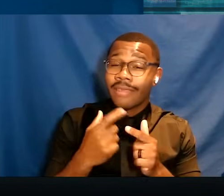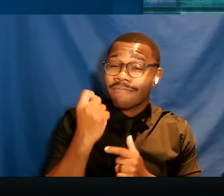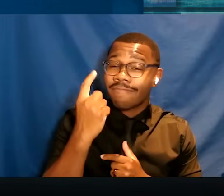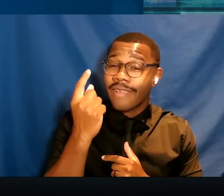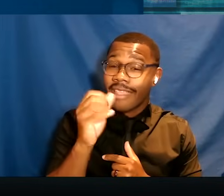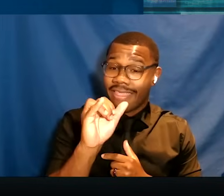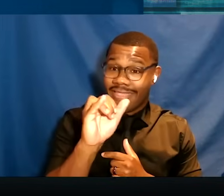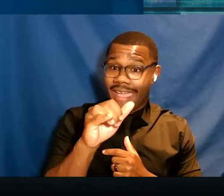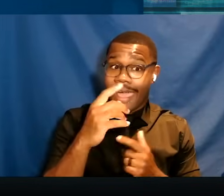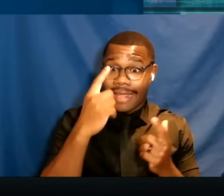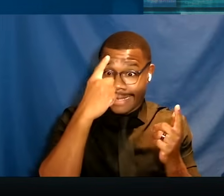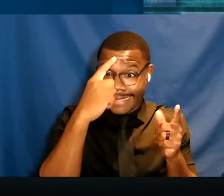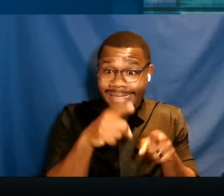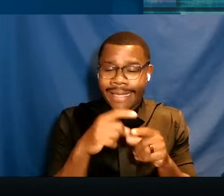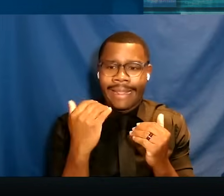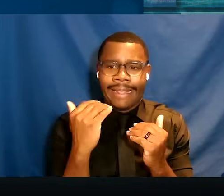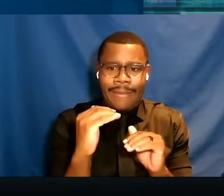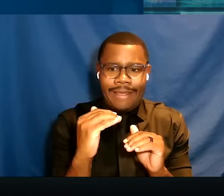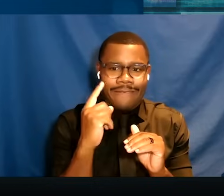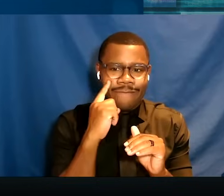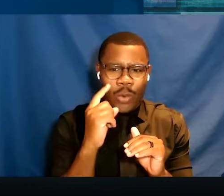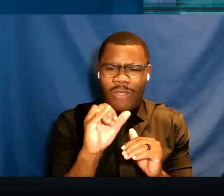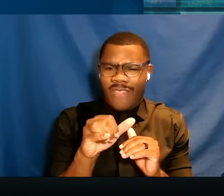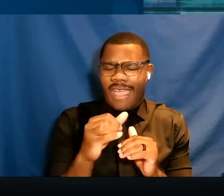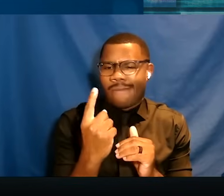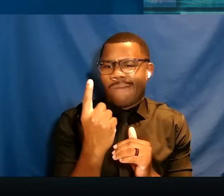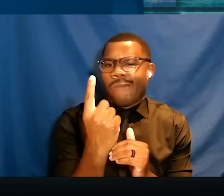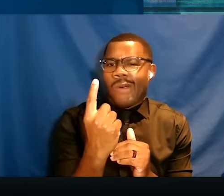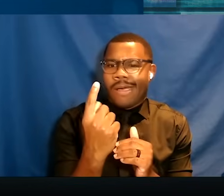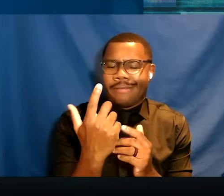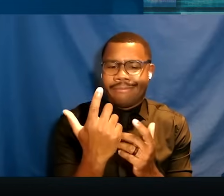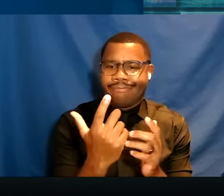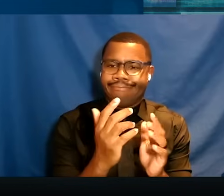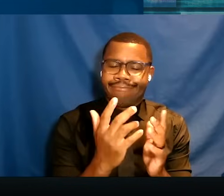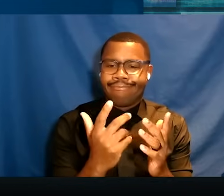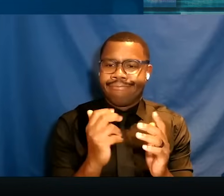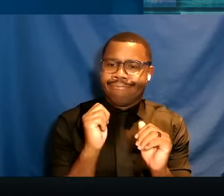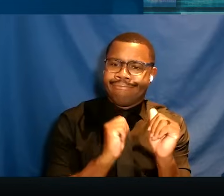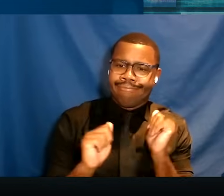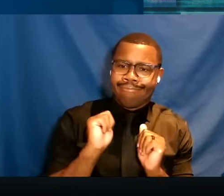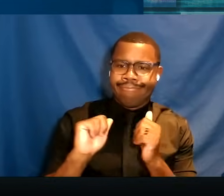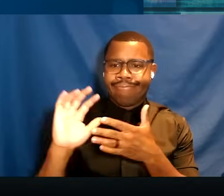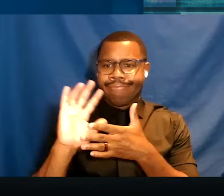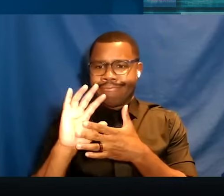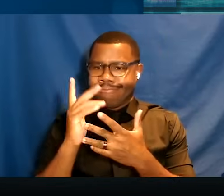So the whole idea that they can just make a scan of you, keep it in a library and use it forever,